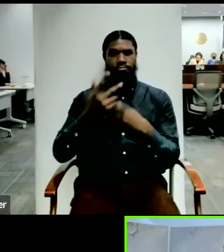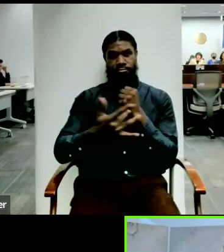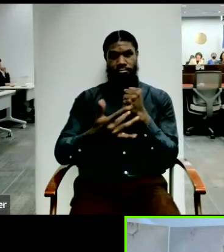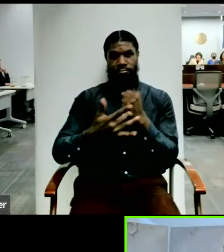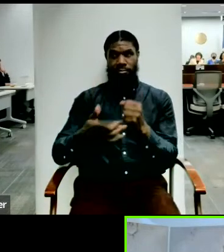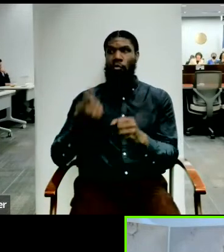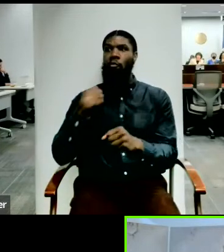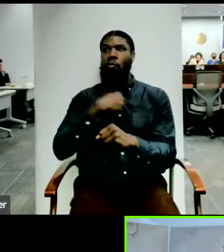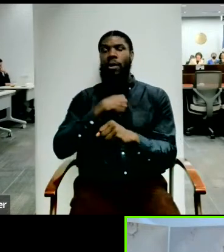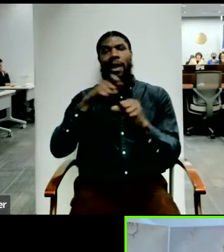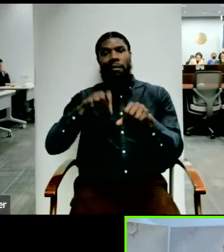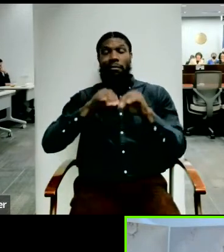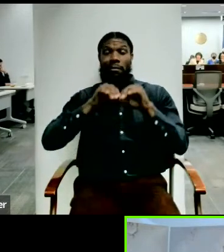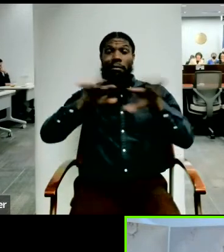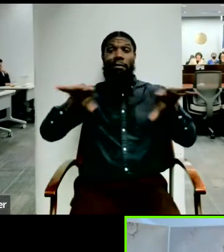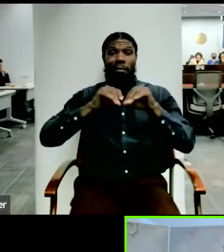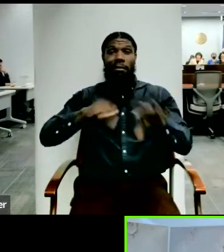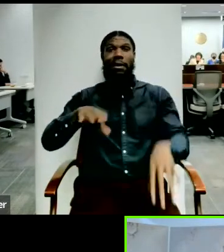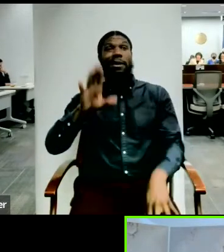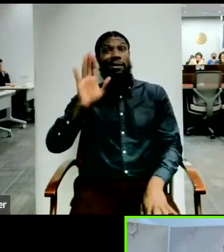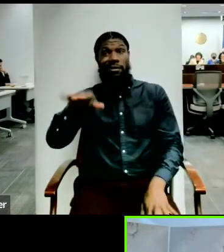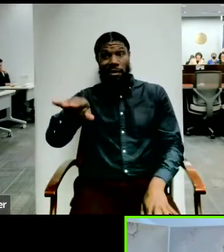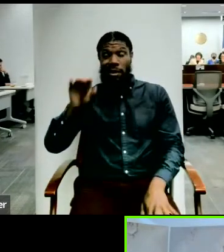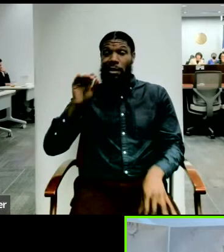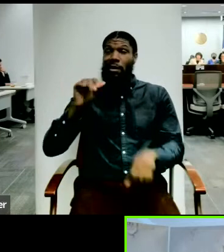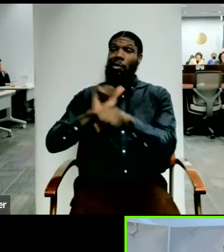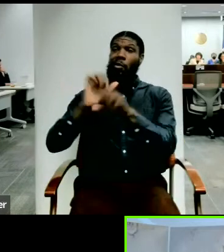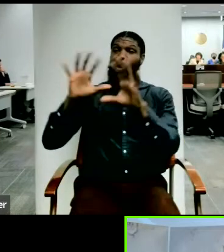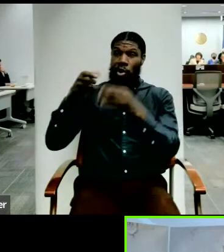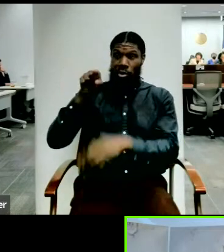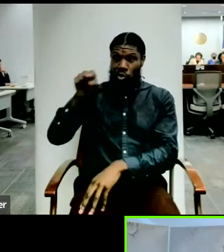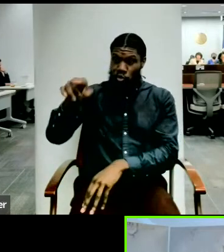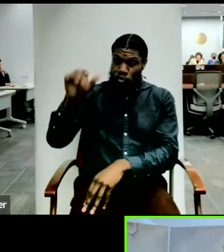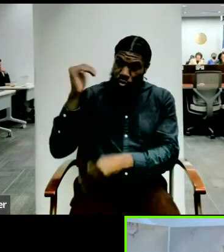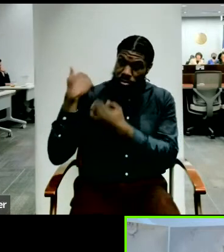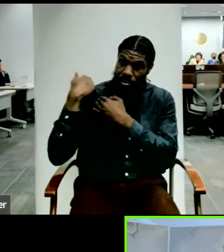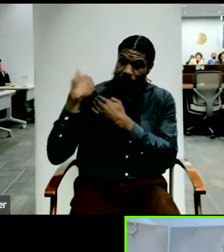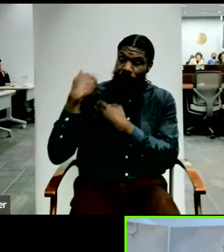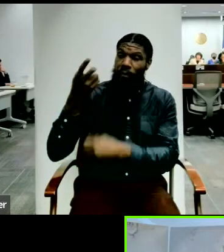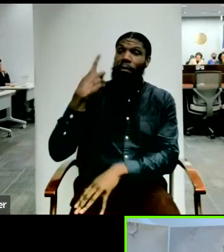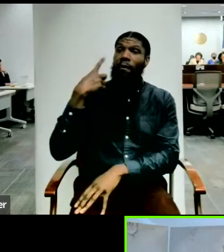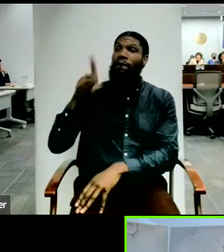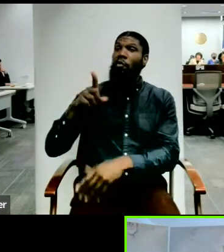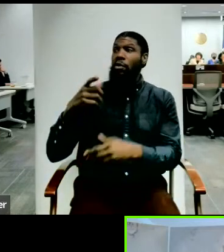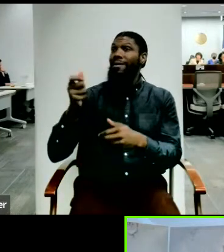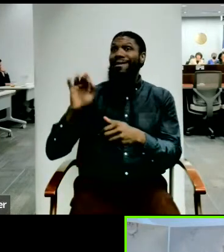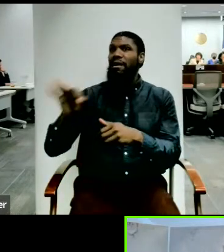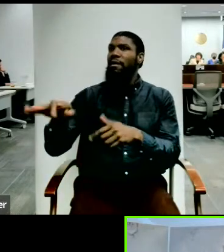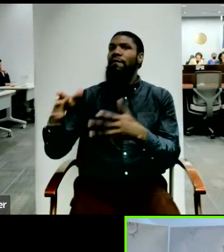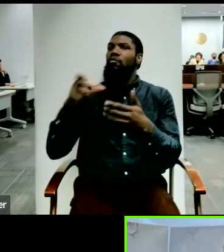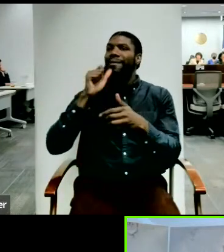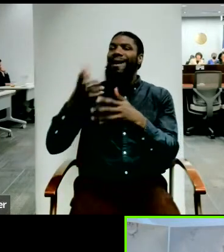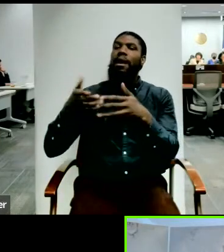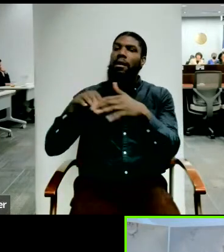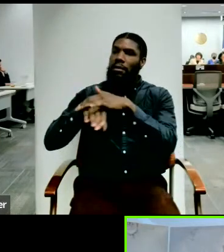you employer will be responsible for the inaccessibility of your vendors technology.